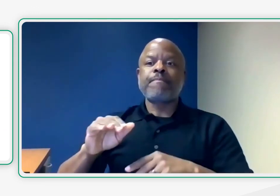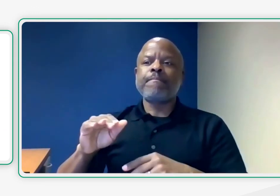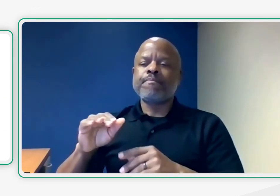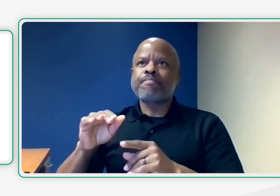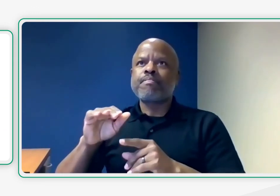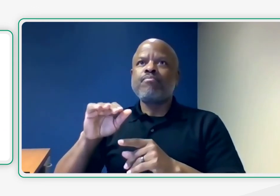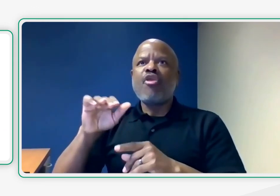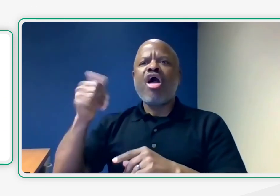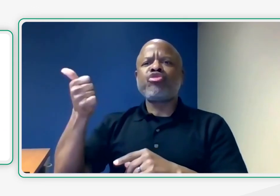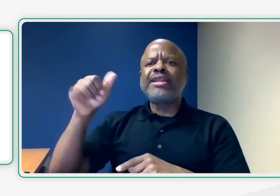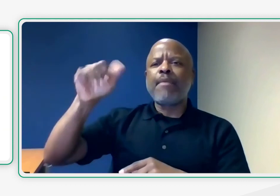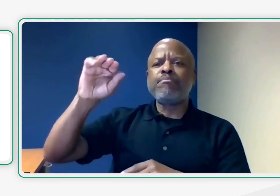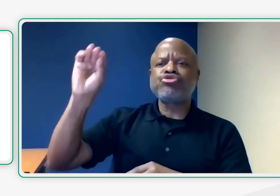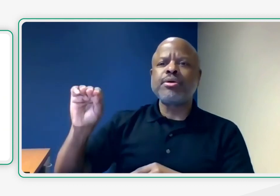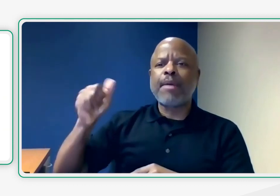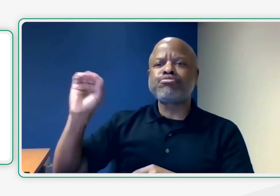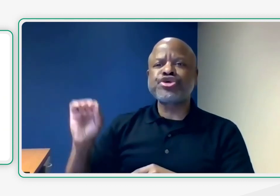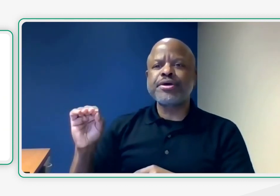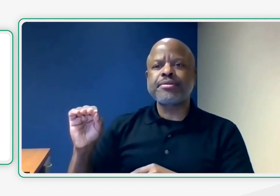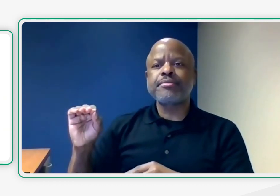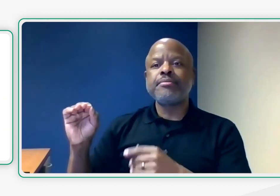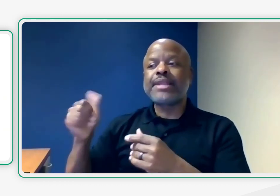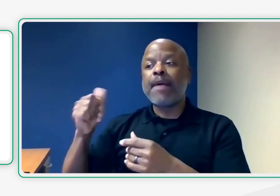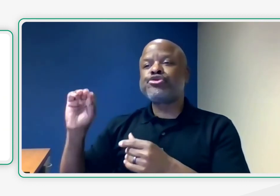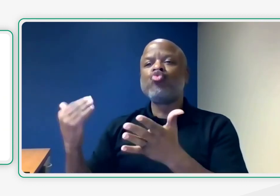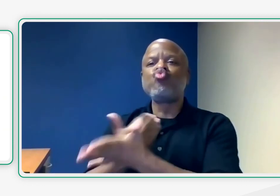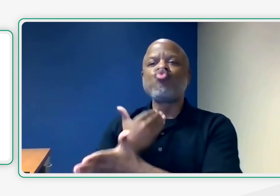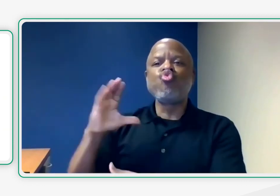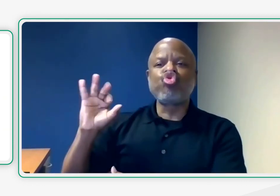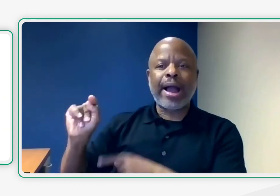make sure that you do not go beyond that 30% of spending.